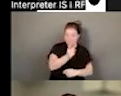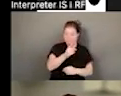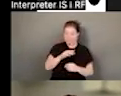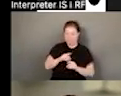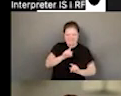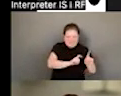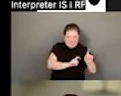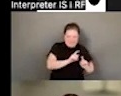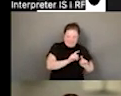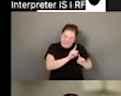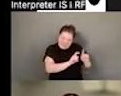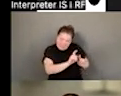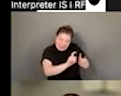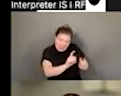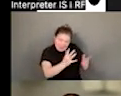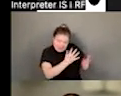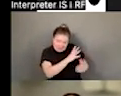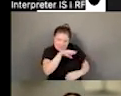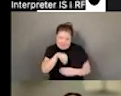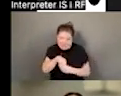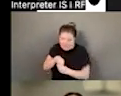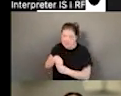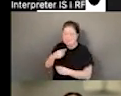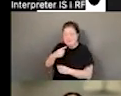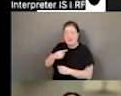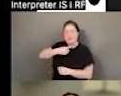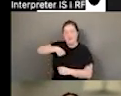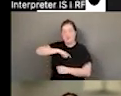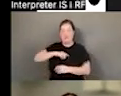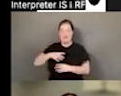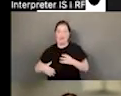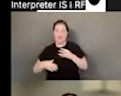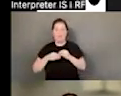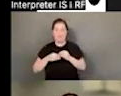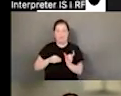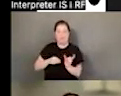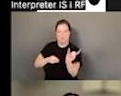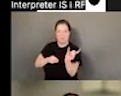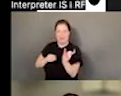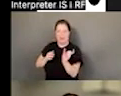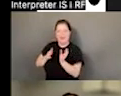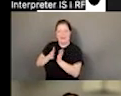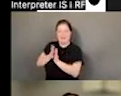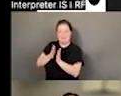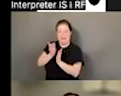they very much appreciated the vocabulary support that we added. So we had two different solutions here.